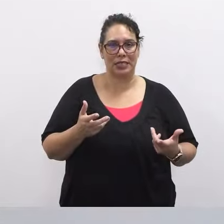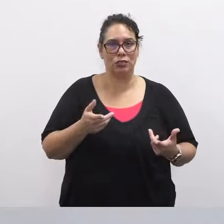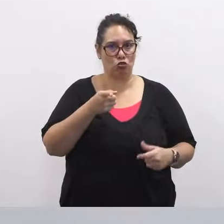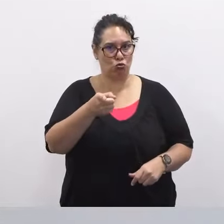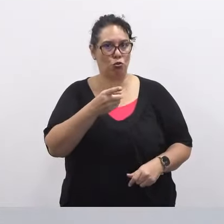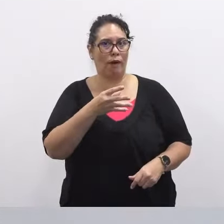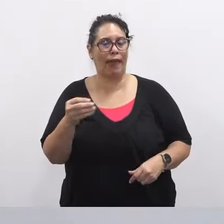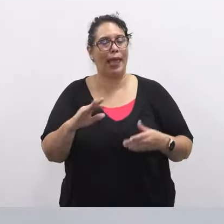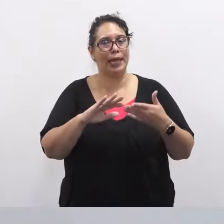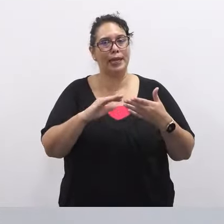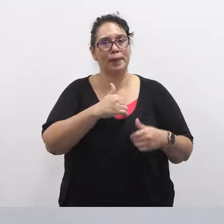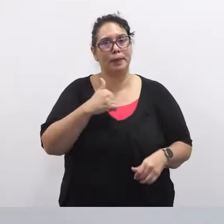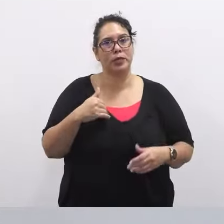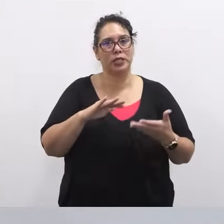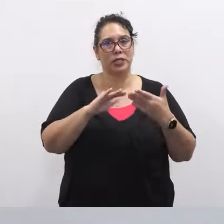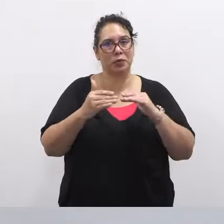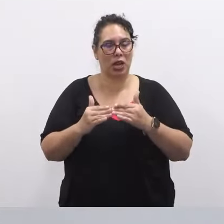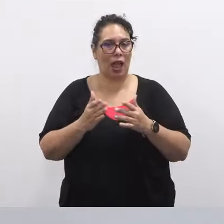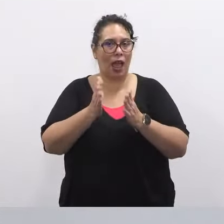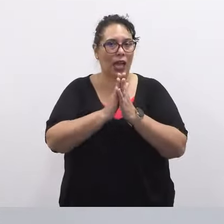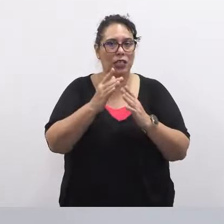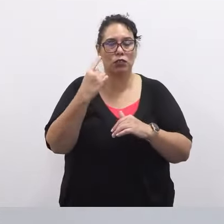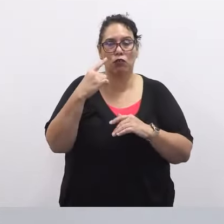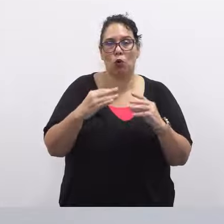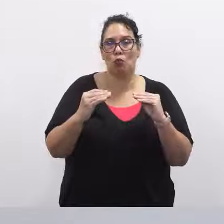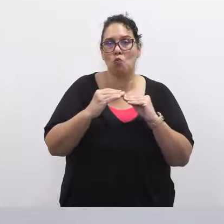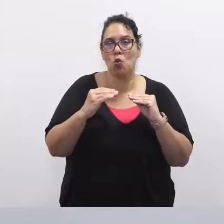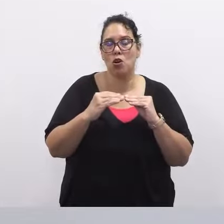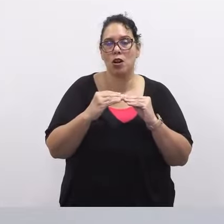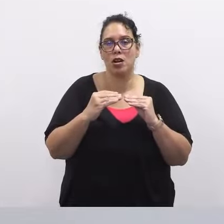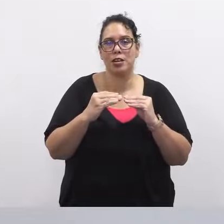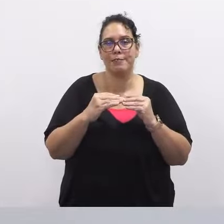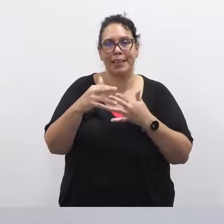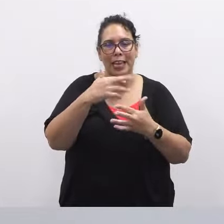who asked for more instances of engagement.